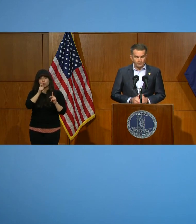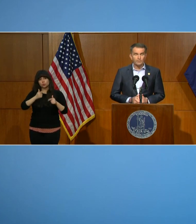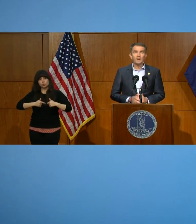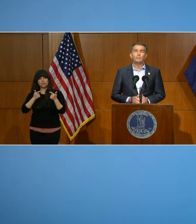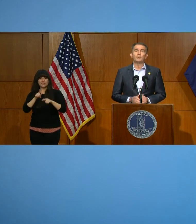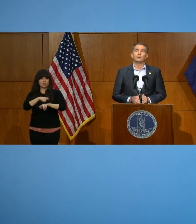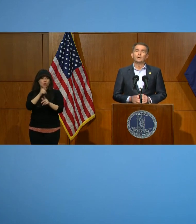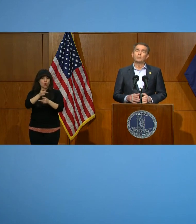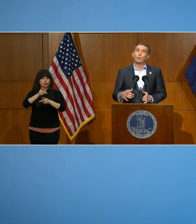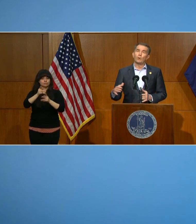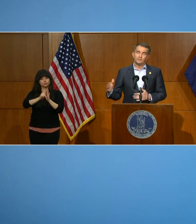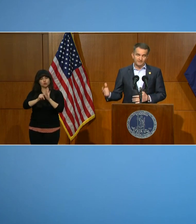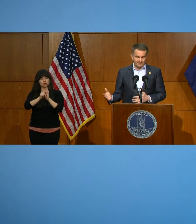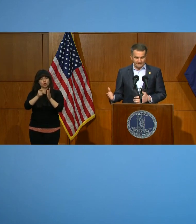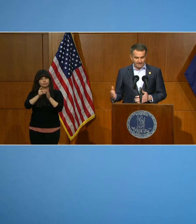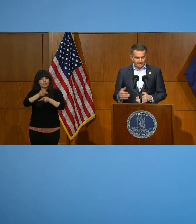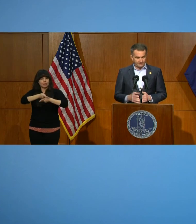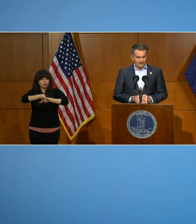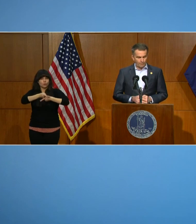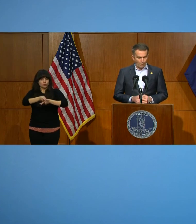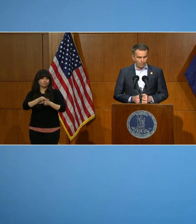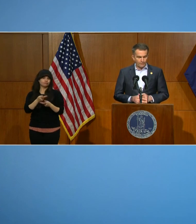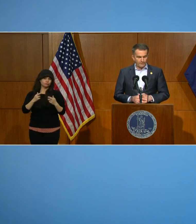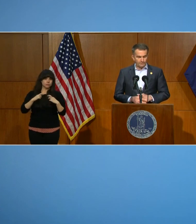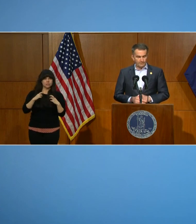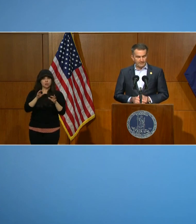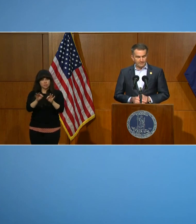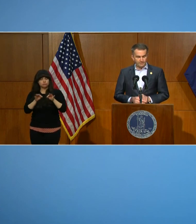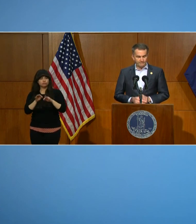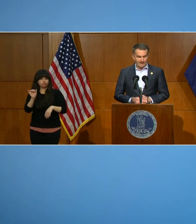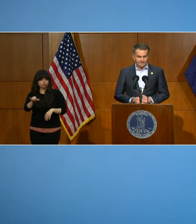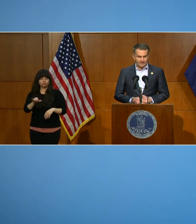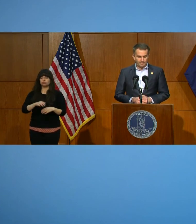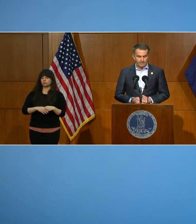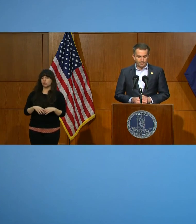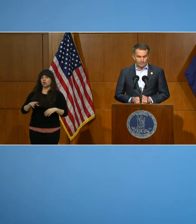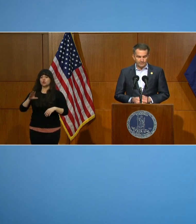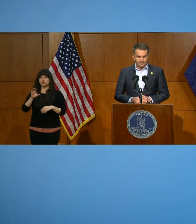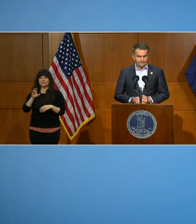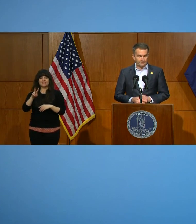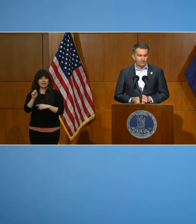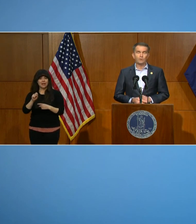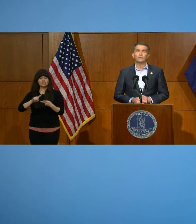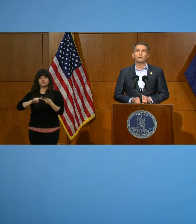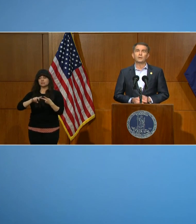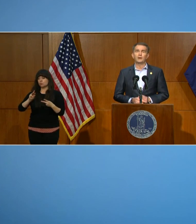PEOPLE WHO LIVE IN LONG TERM CARE. AS YOU KNOW, THE FEDERAL